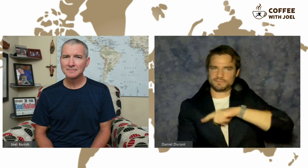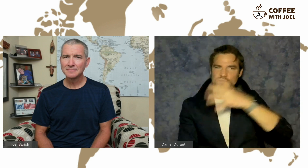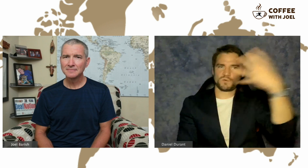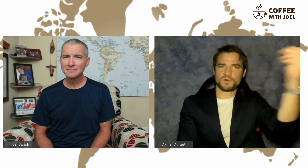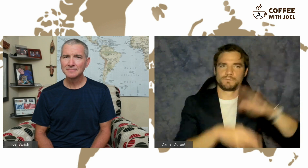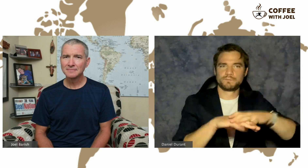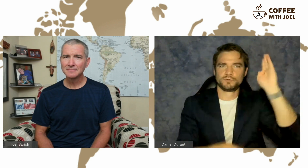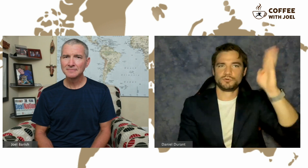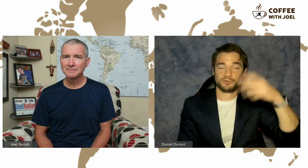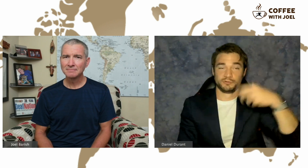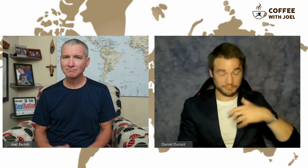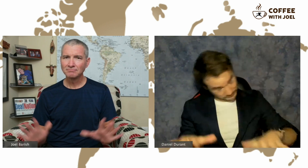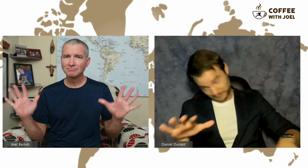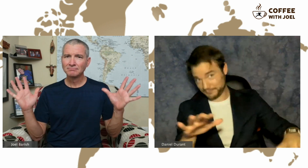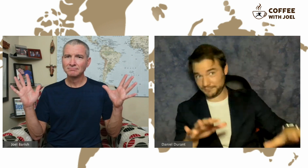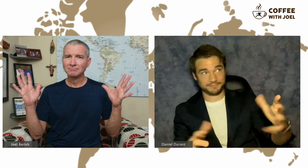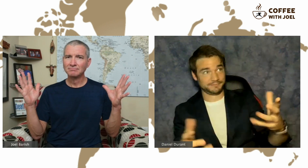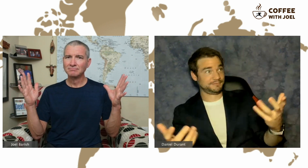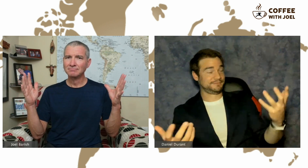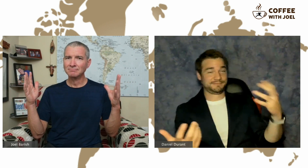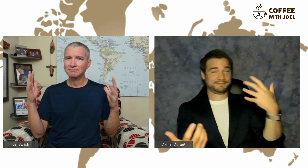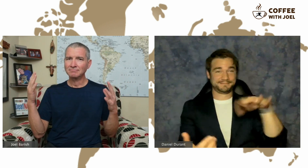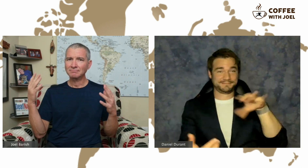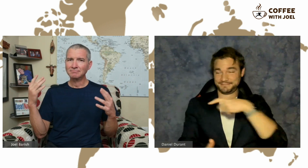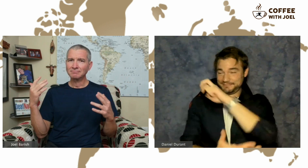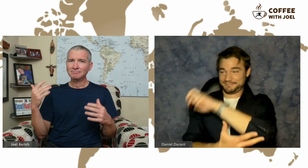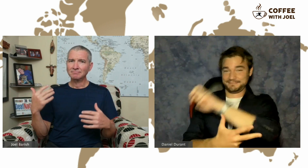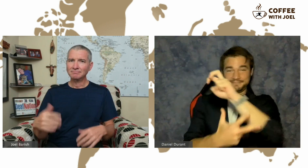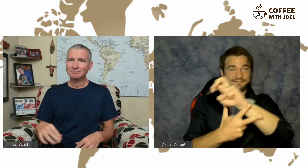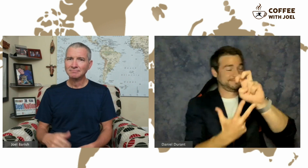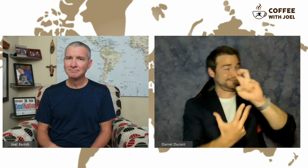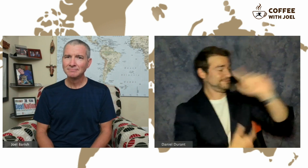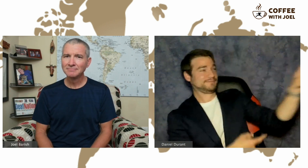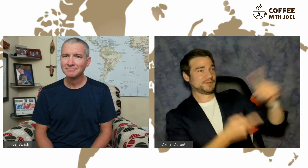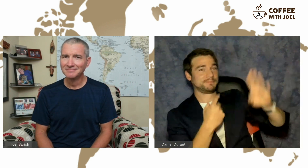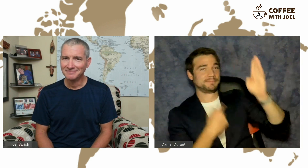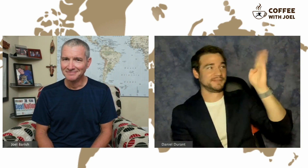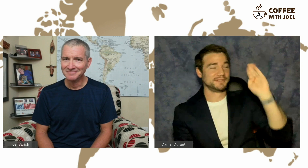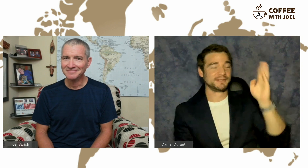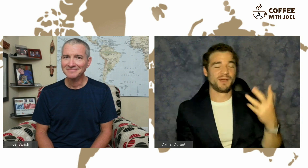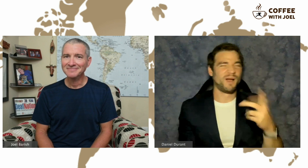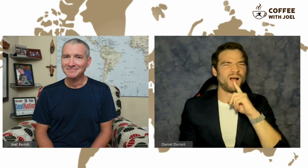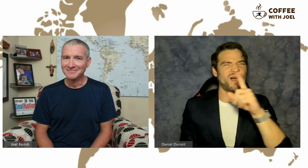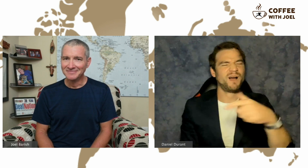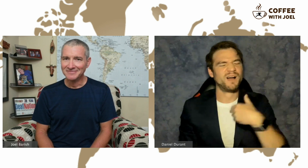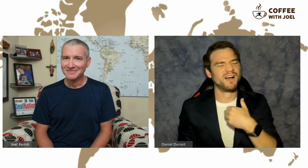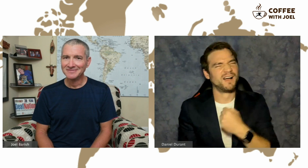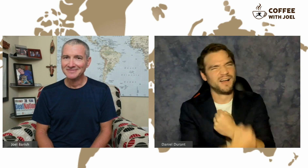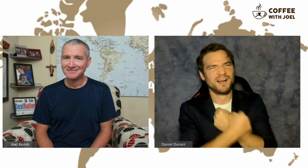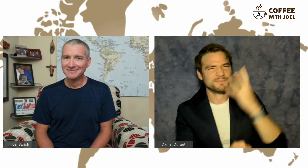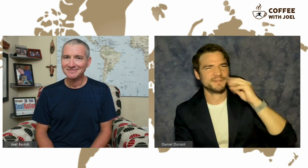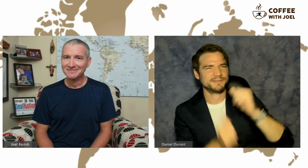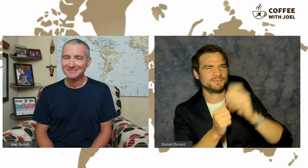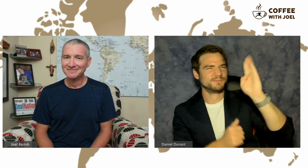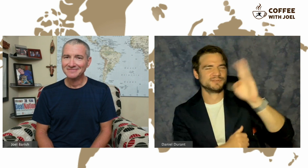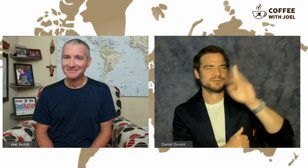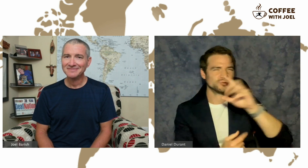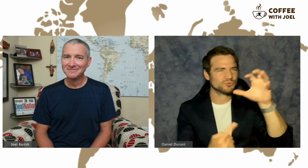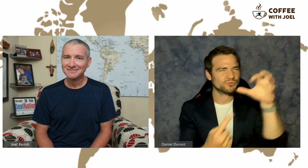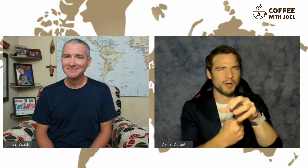they let us know that we would go on Broadway. Whoa. We jumped from a small to bigger theatre to Broadway. I loved my experience at Broadway,